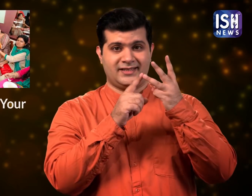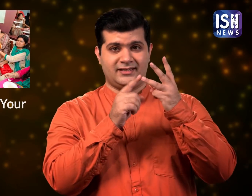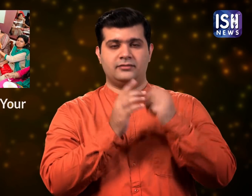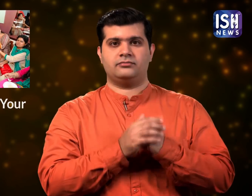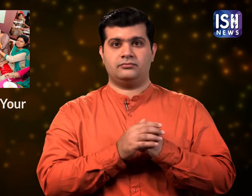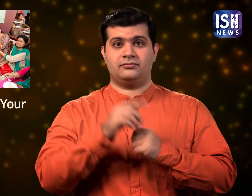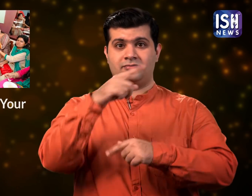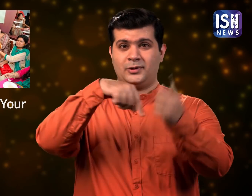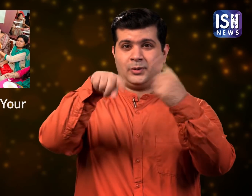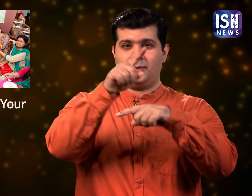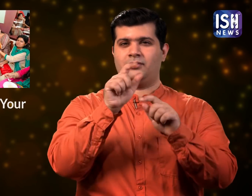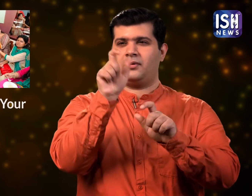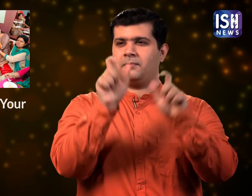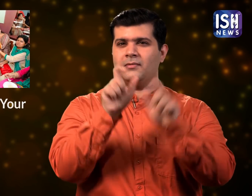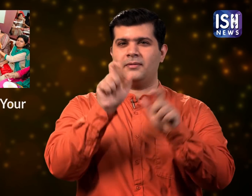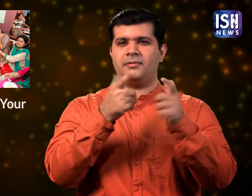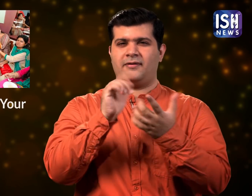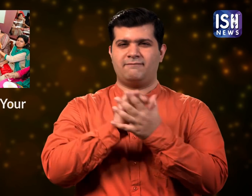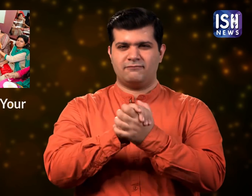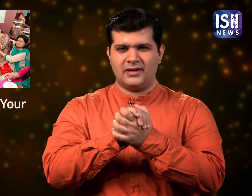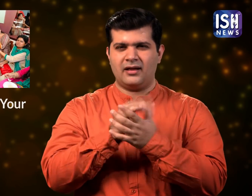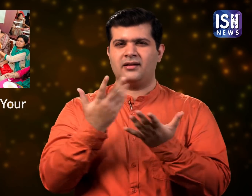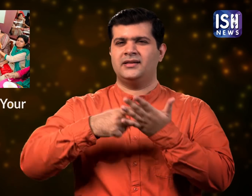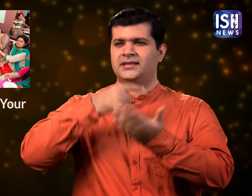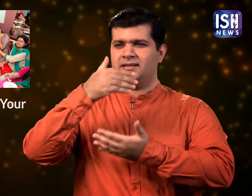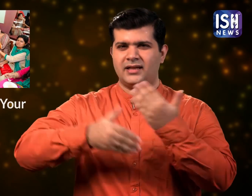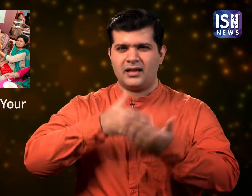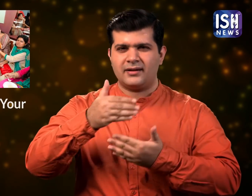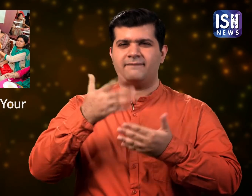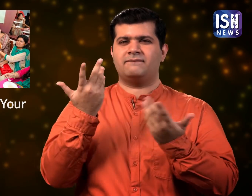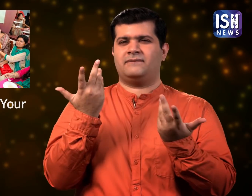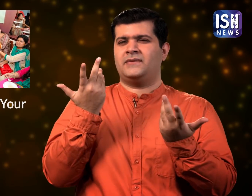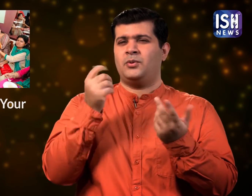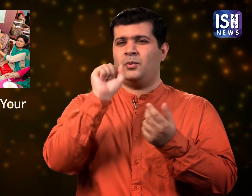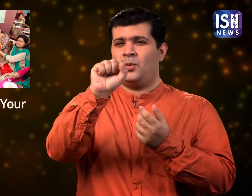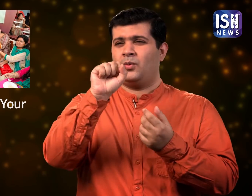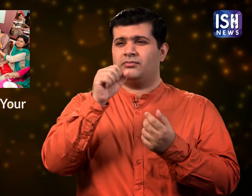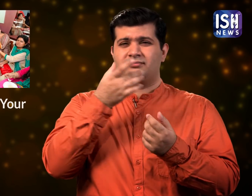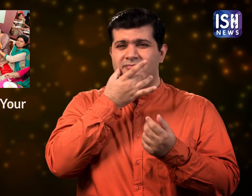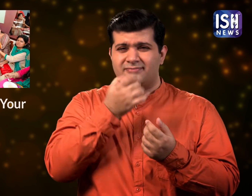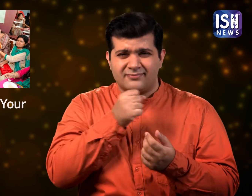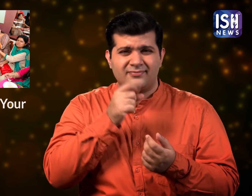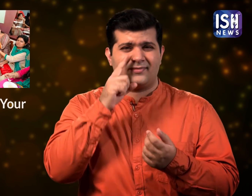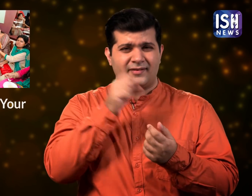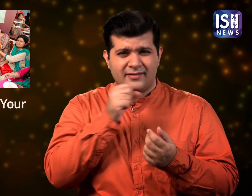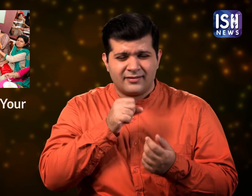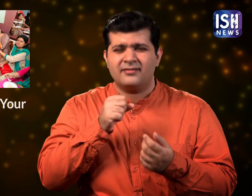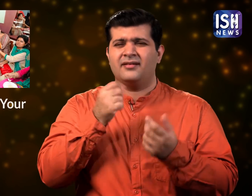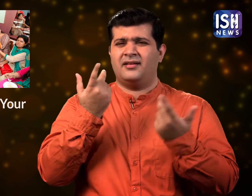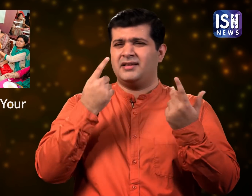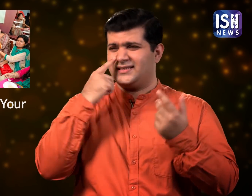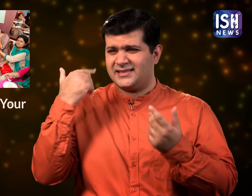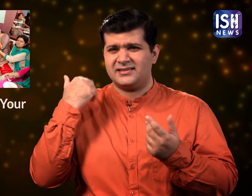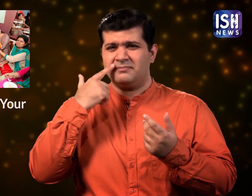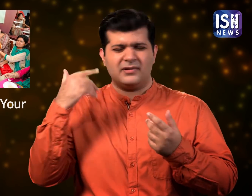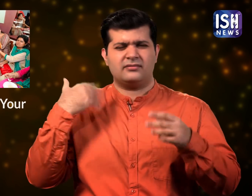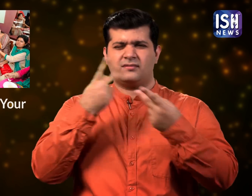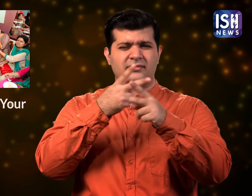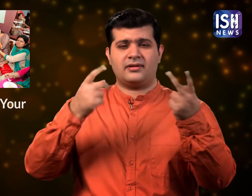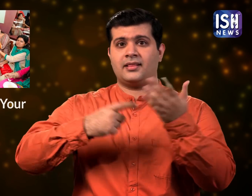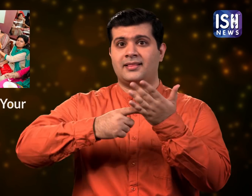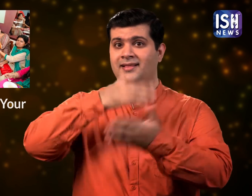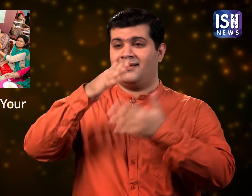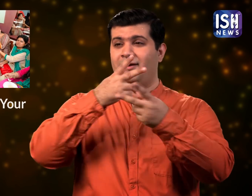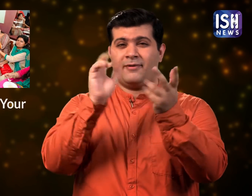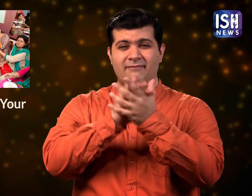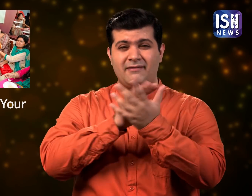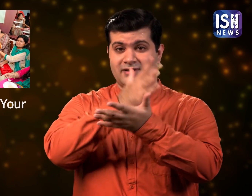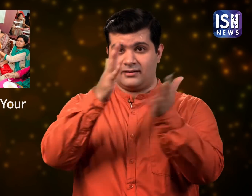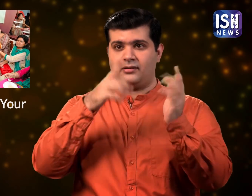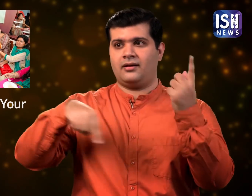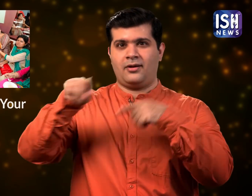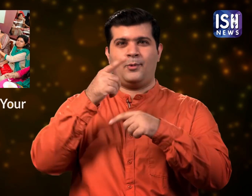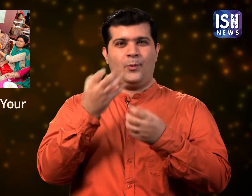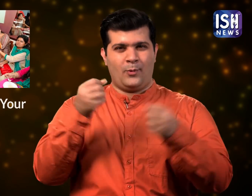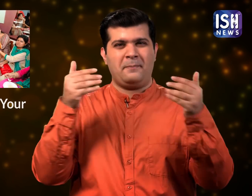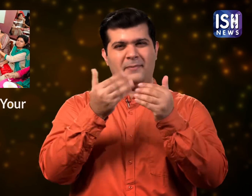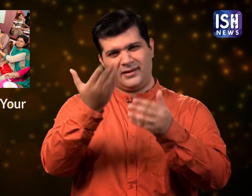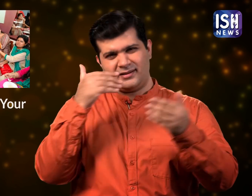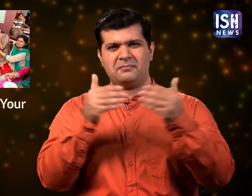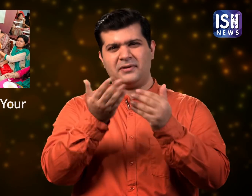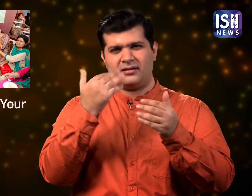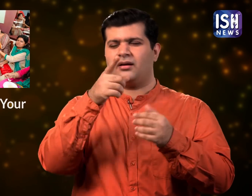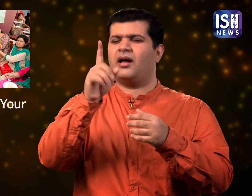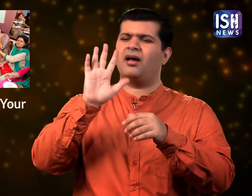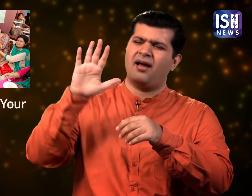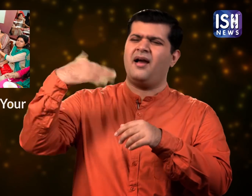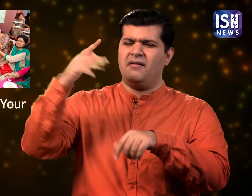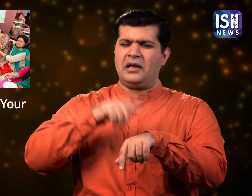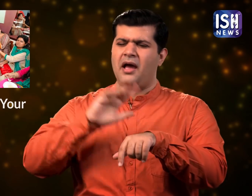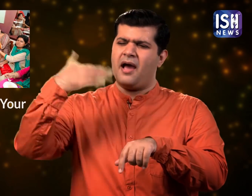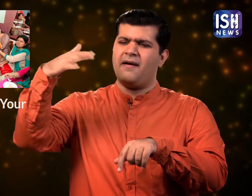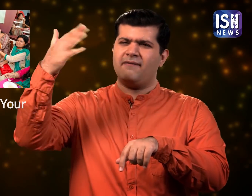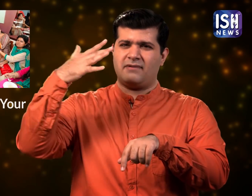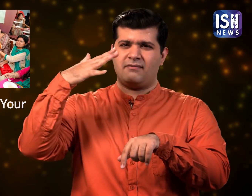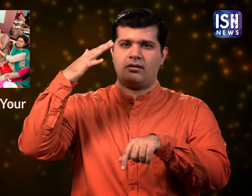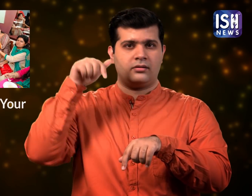Earlier your friends, relatives, grandparents and others would call but you would always make excuses.